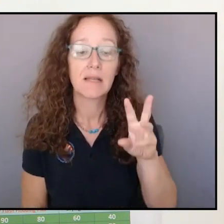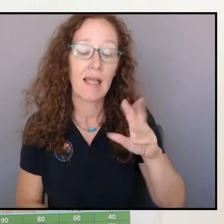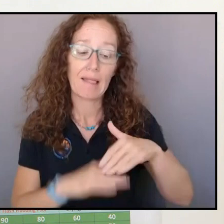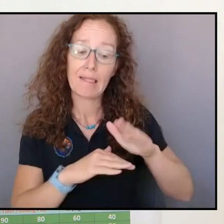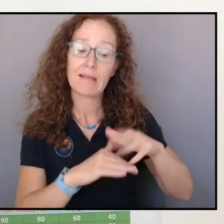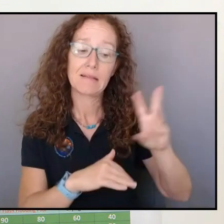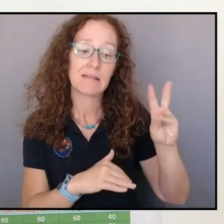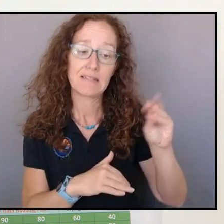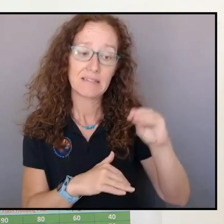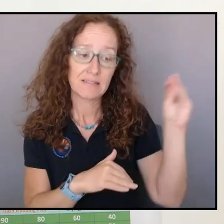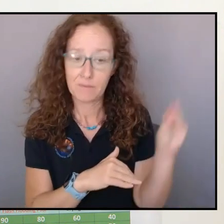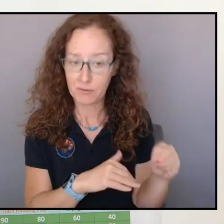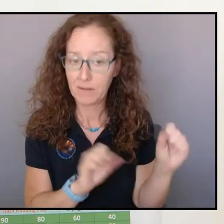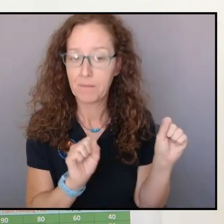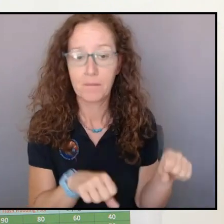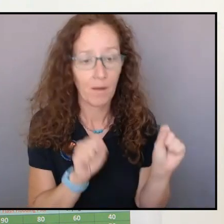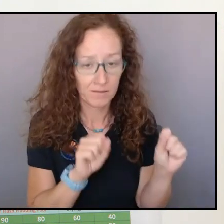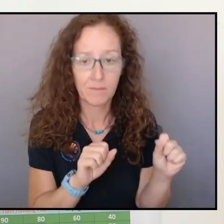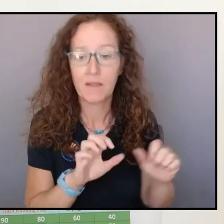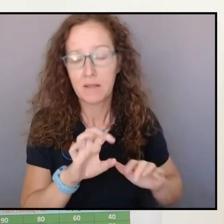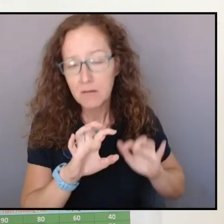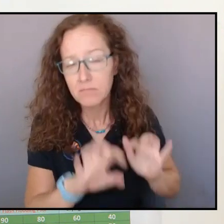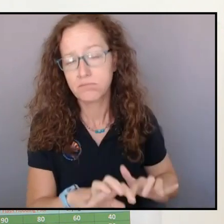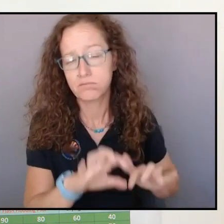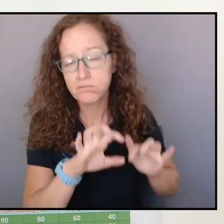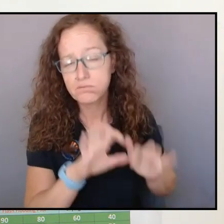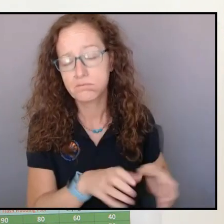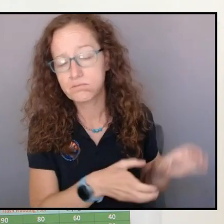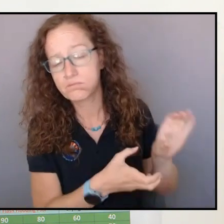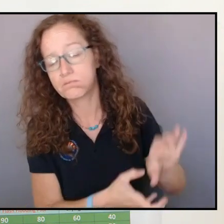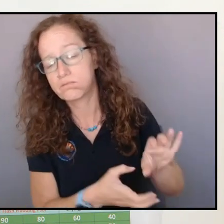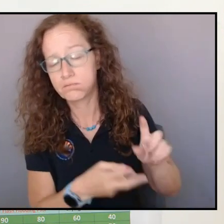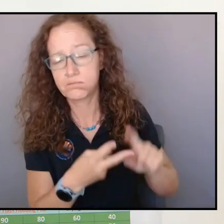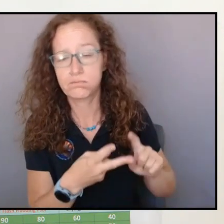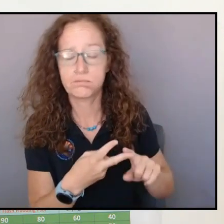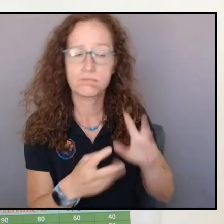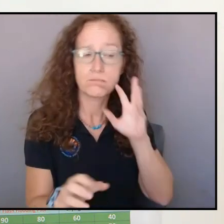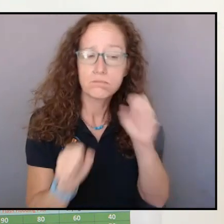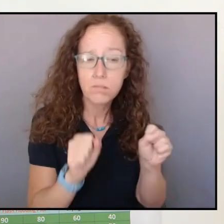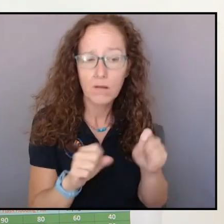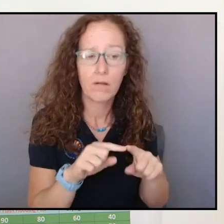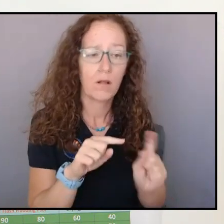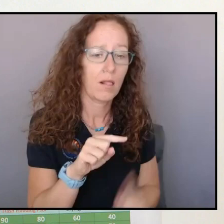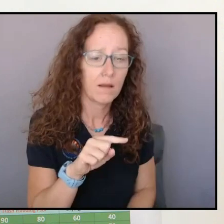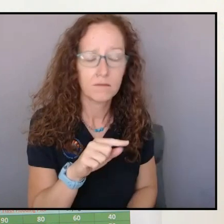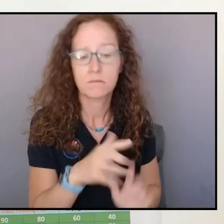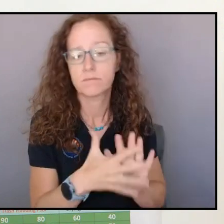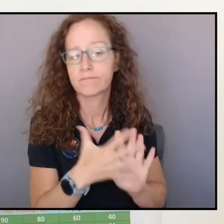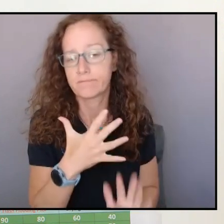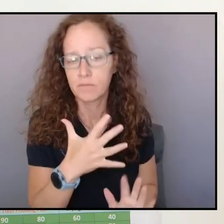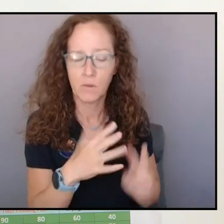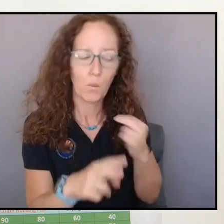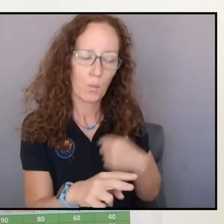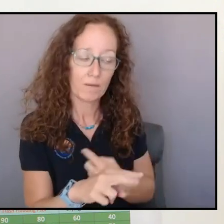of seeing heavy rain thunderstorms, something like I mentioned, we're going to keep an eye on. But Saturday through